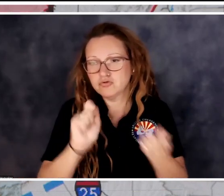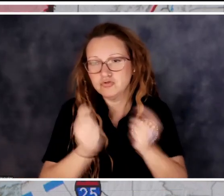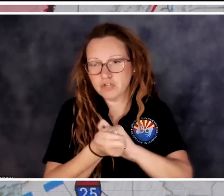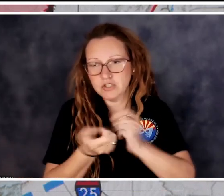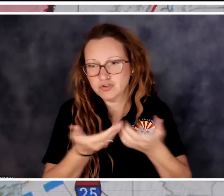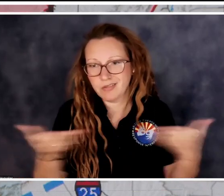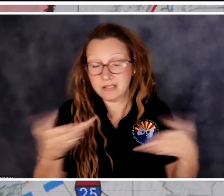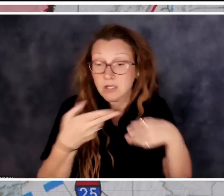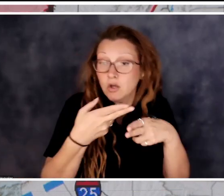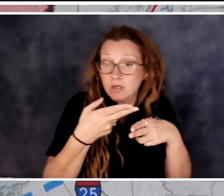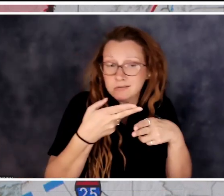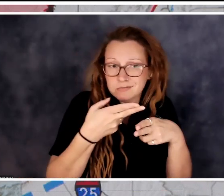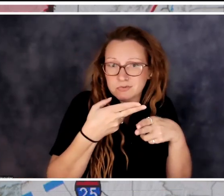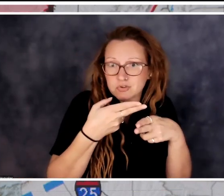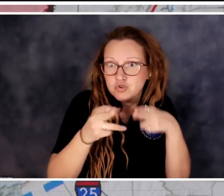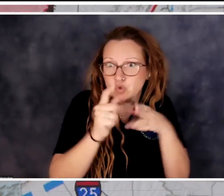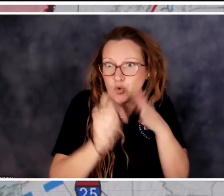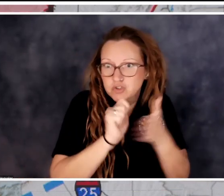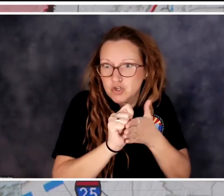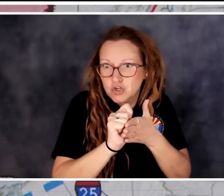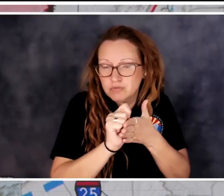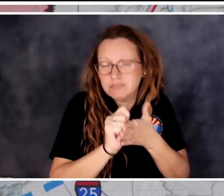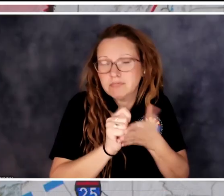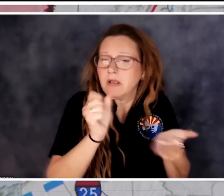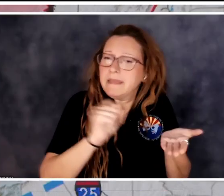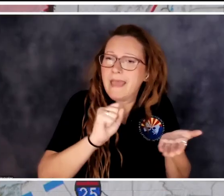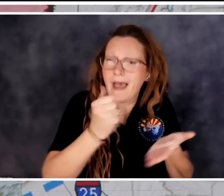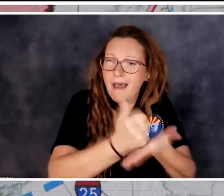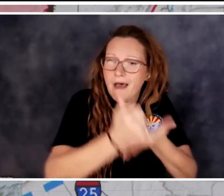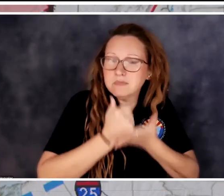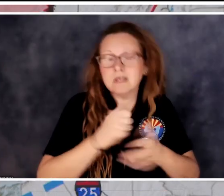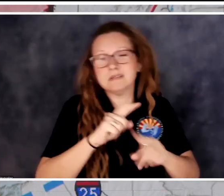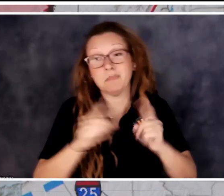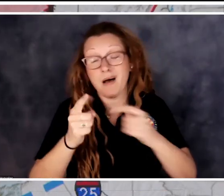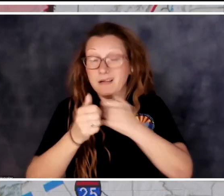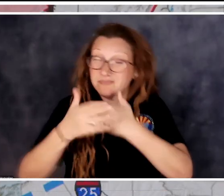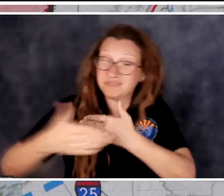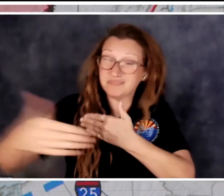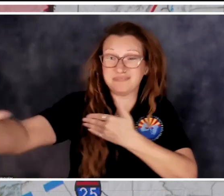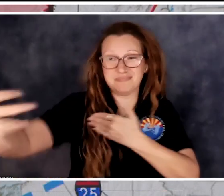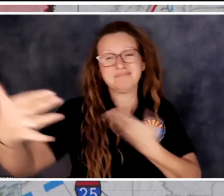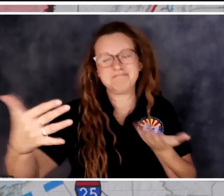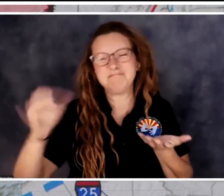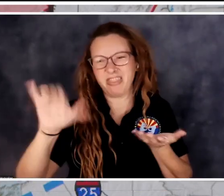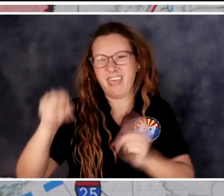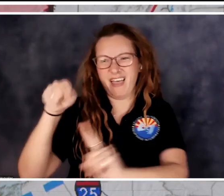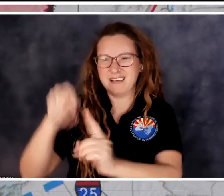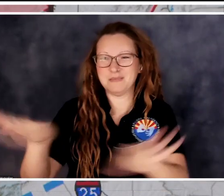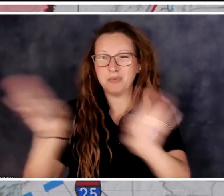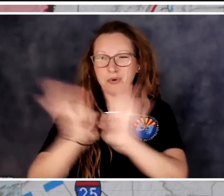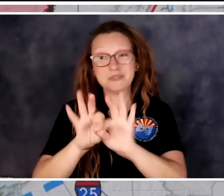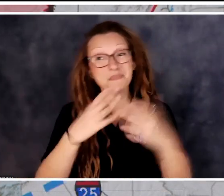I mean, it immediately short term it does, but long term we're in this for the long game and that's what we're looking at.